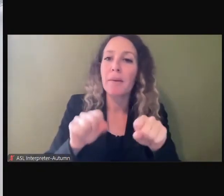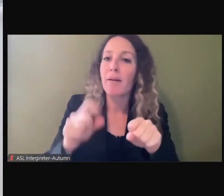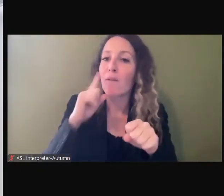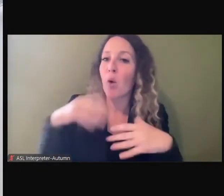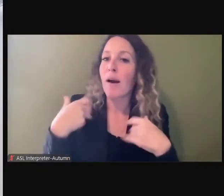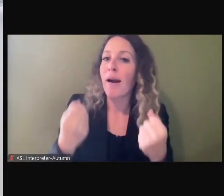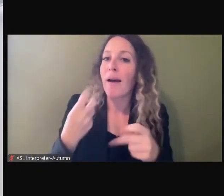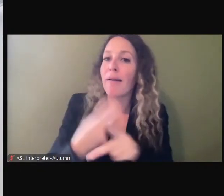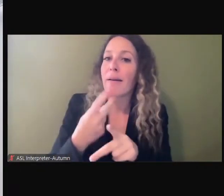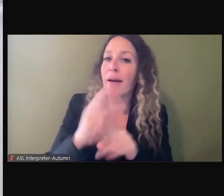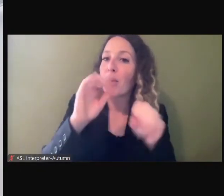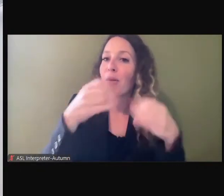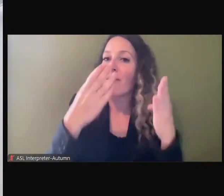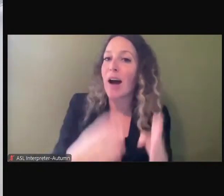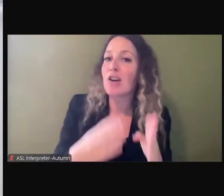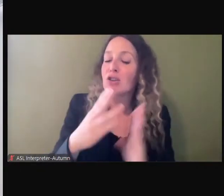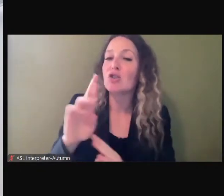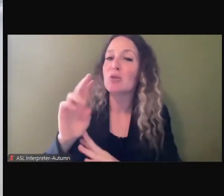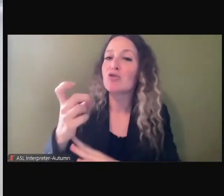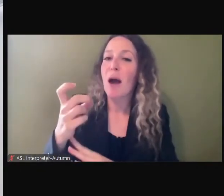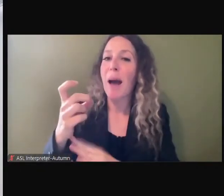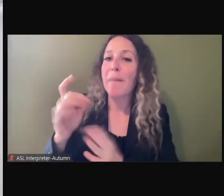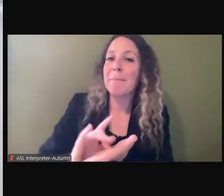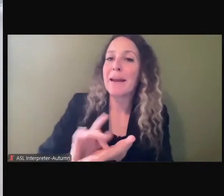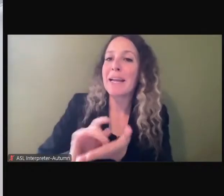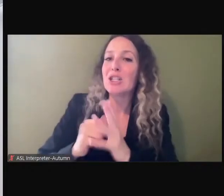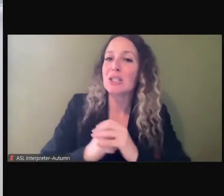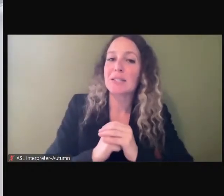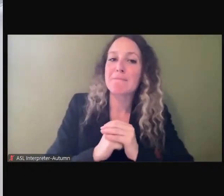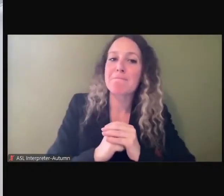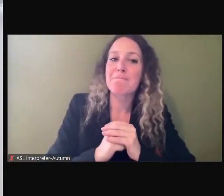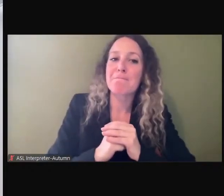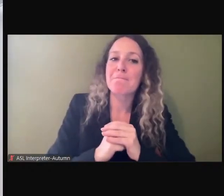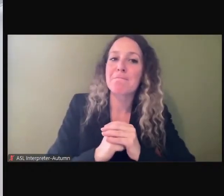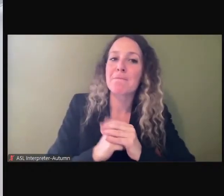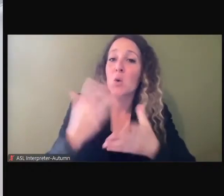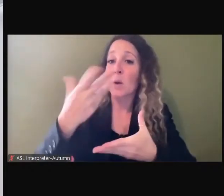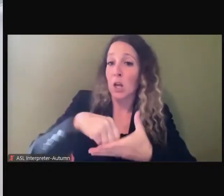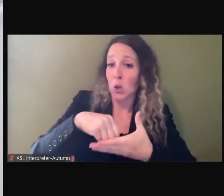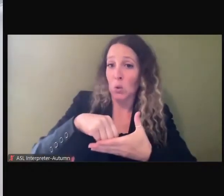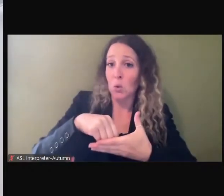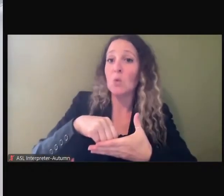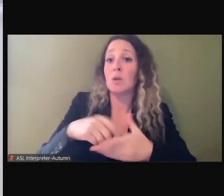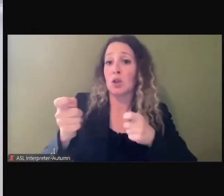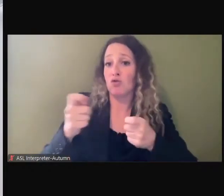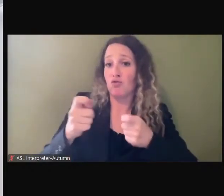to prescribe medications, including controlled substances, based on a telehealth consultation